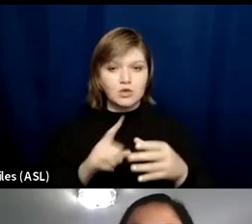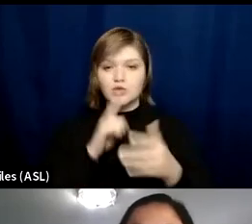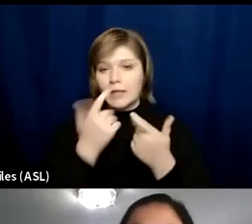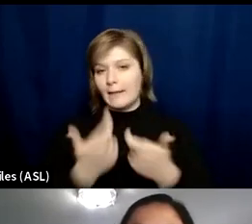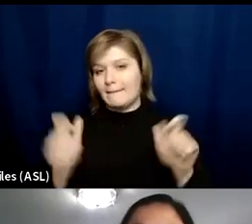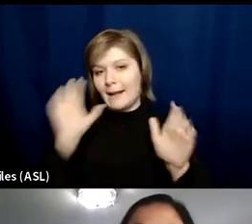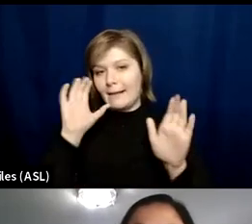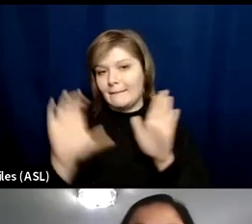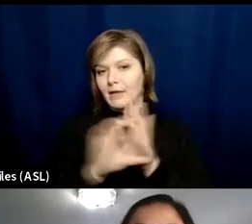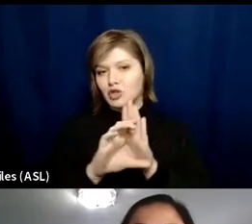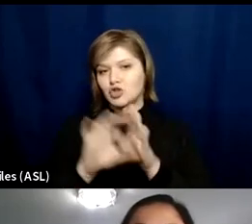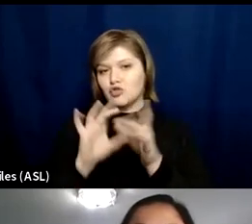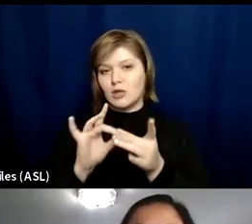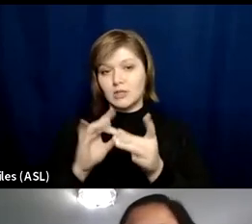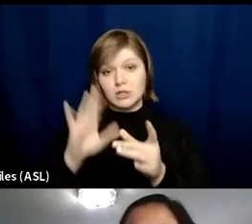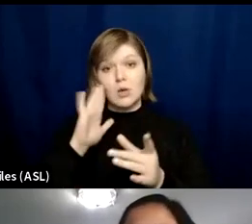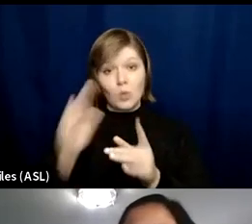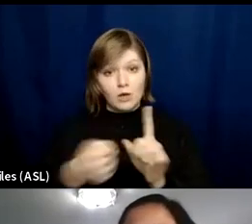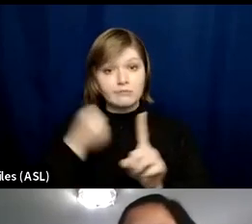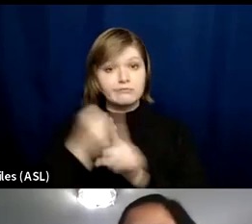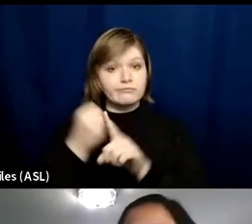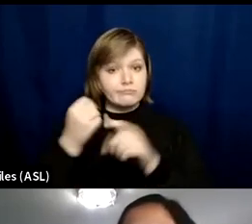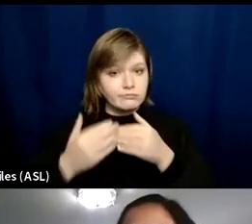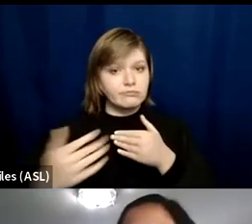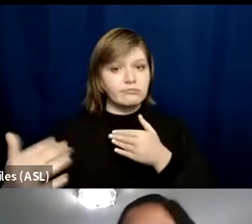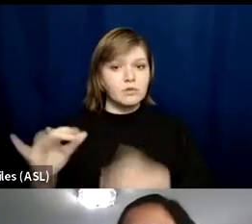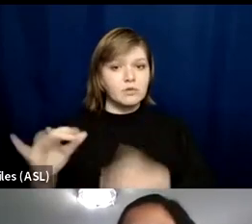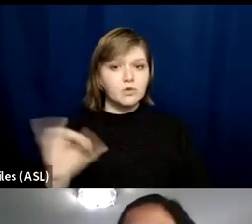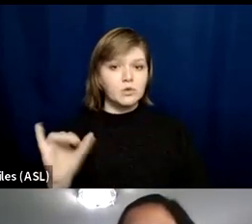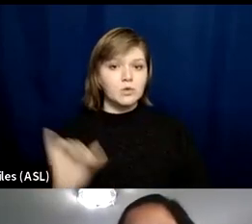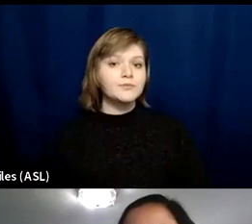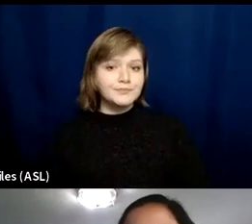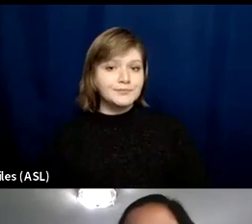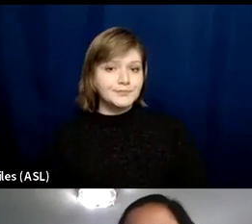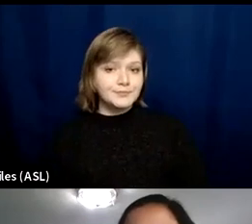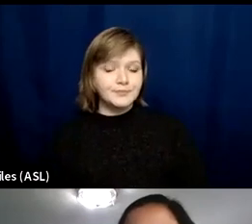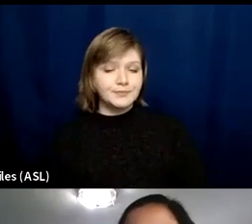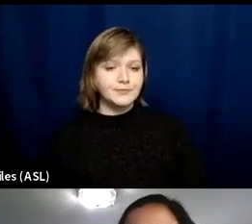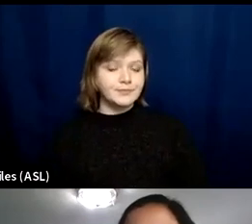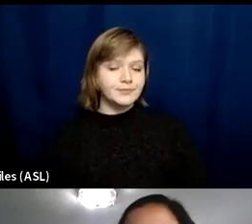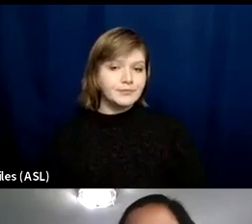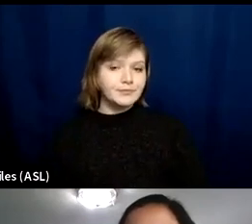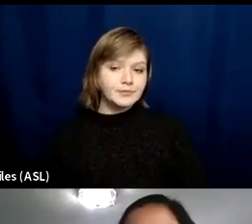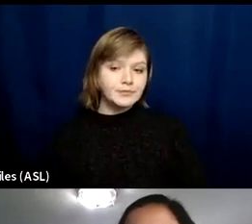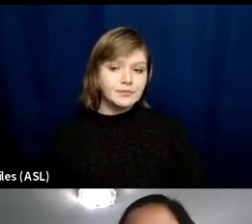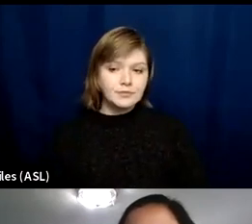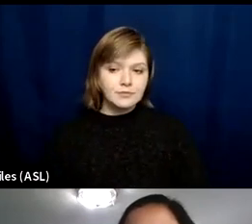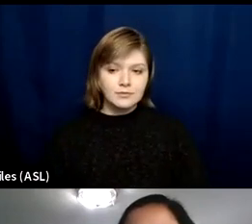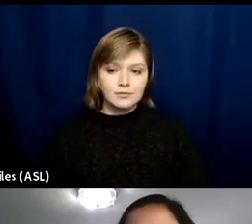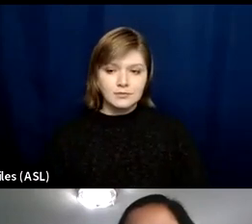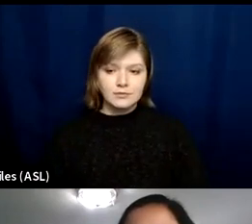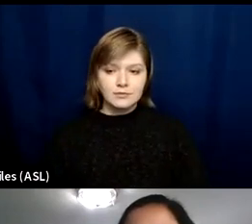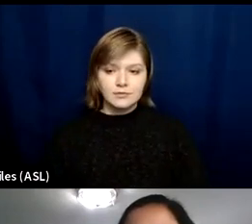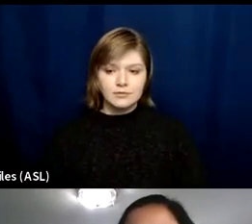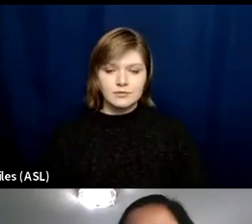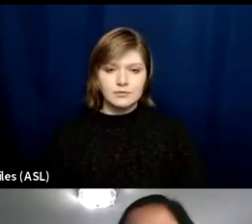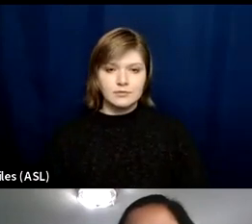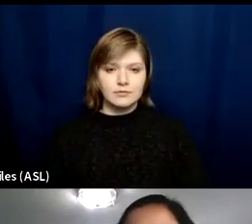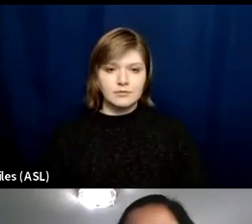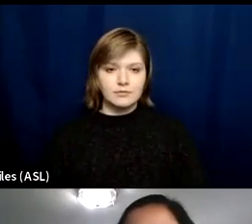I saw some additional information coming in through the chat that was recently enacted law in Oregon called FAIR that someone shared to